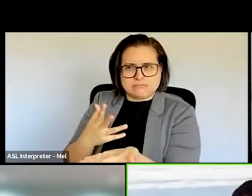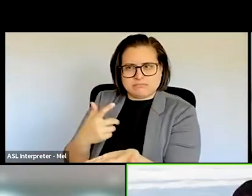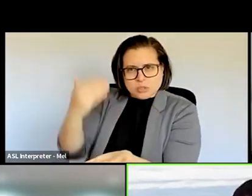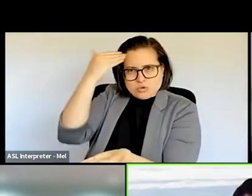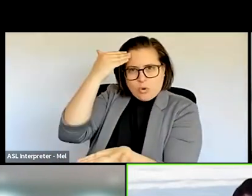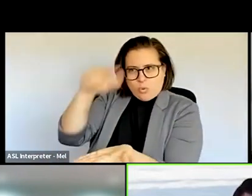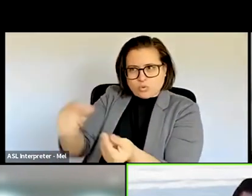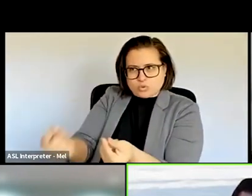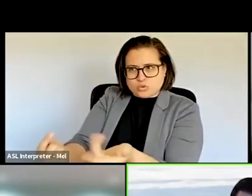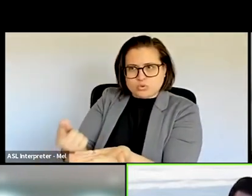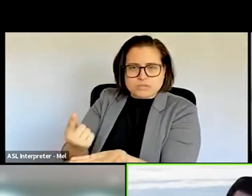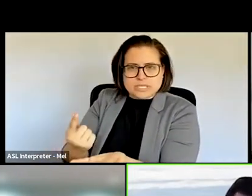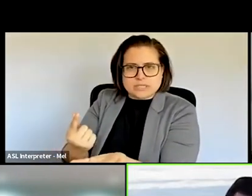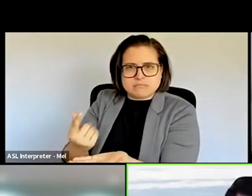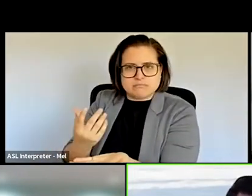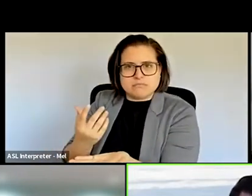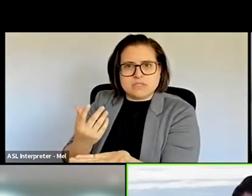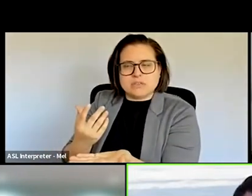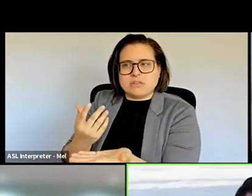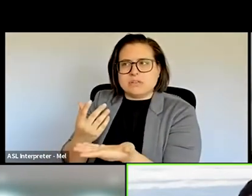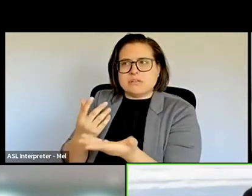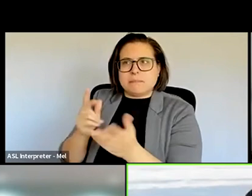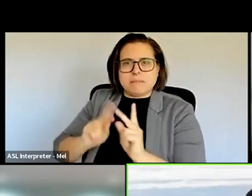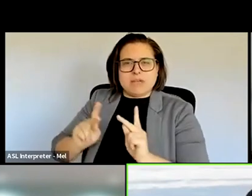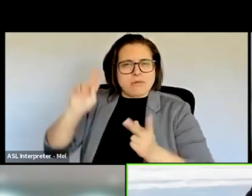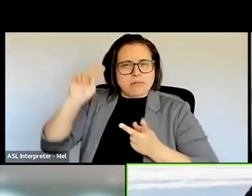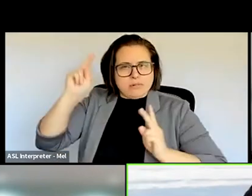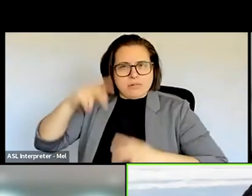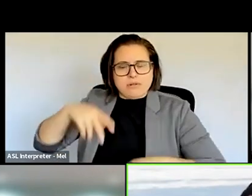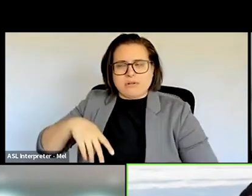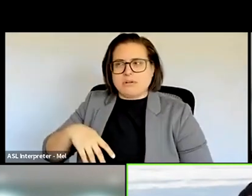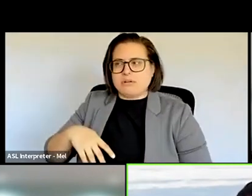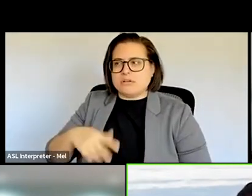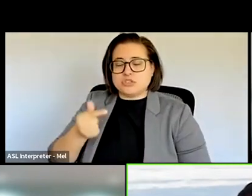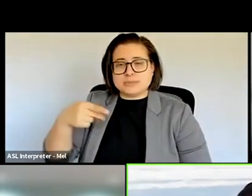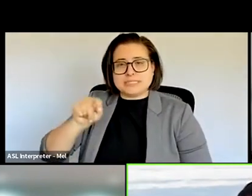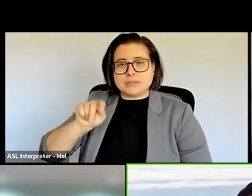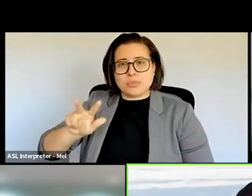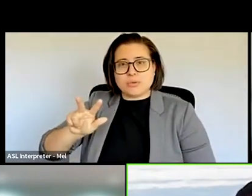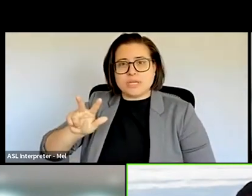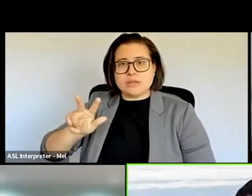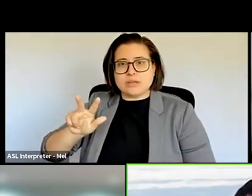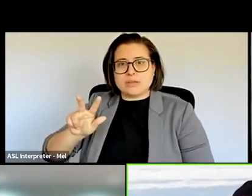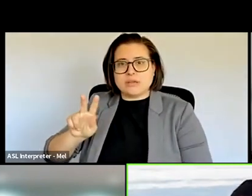to do. The mistake people make is to think that GPT-3 should be used as an end-to-end system.